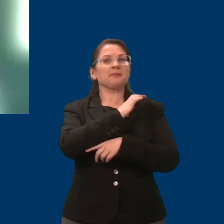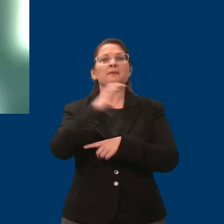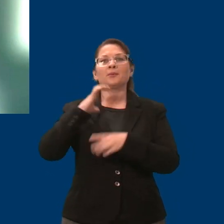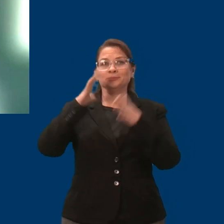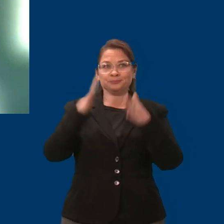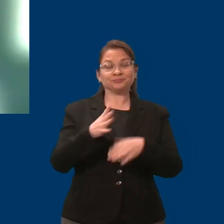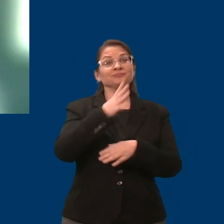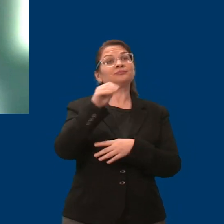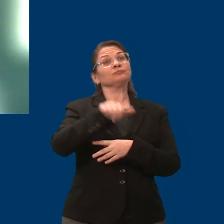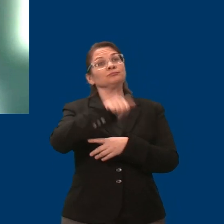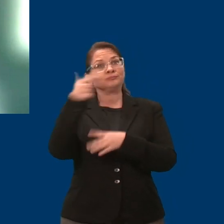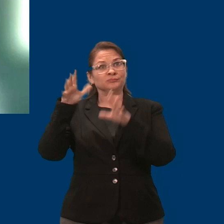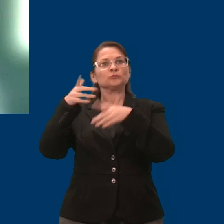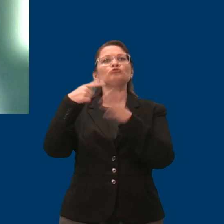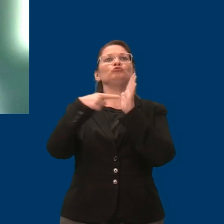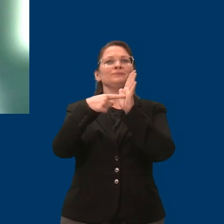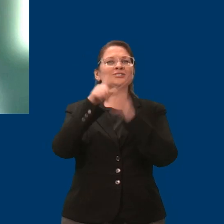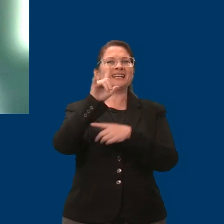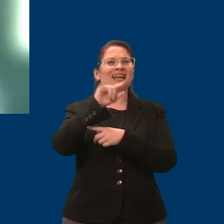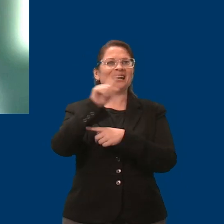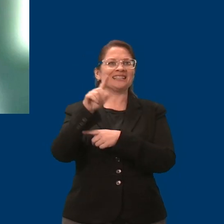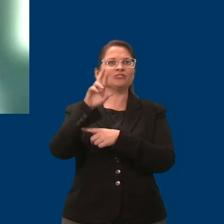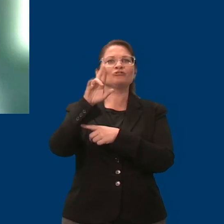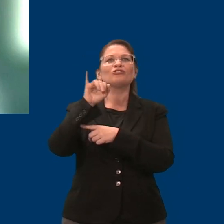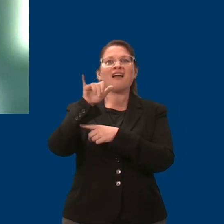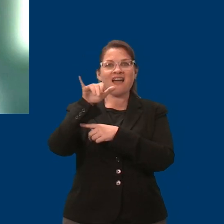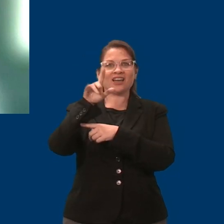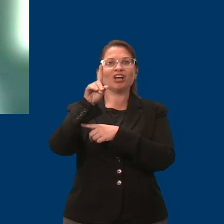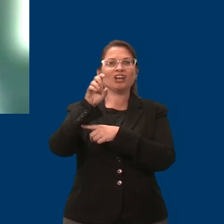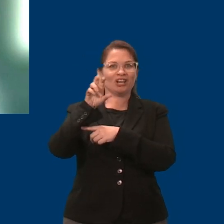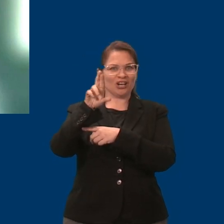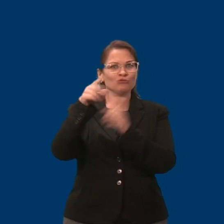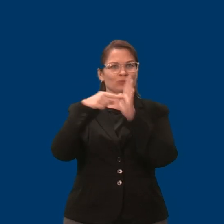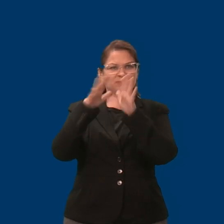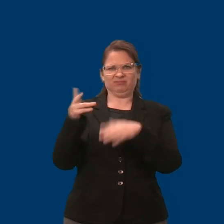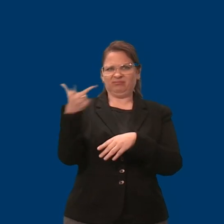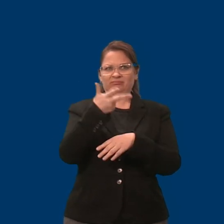First, Anne will tell you her family's journey.